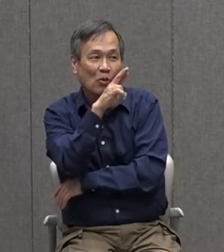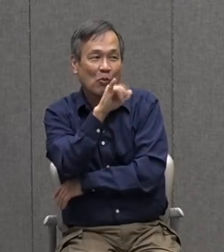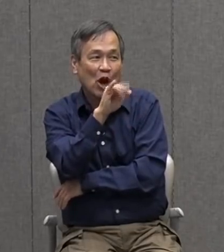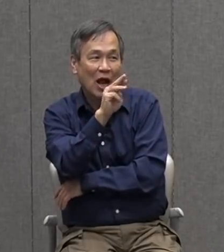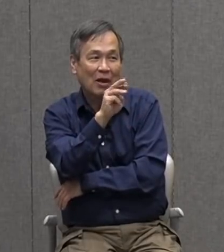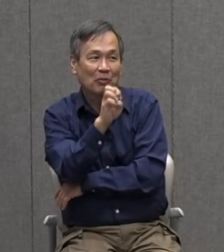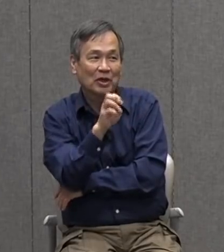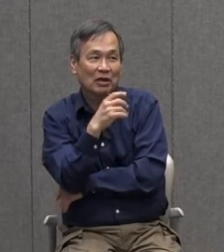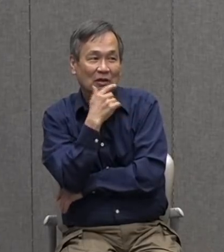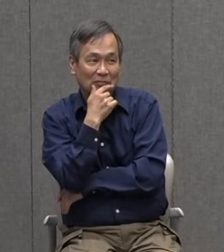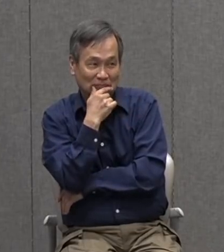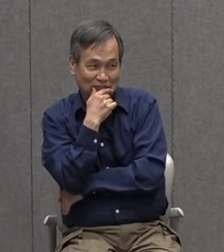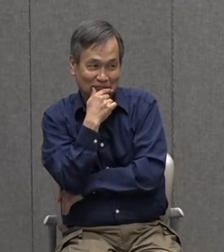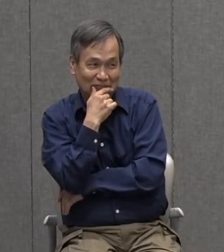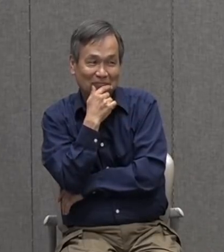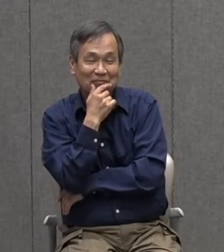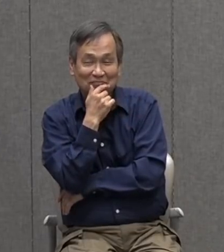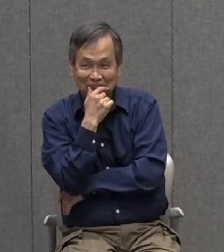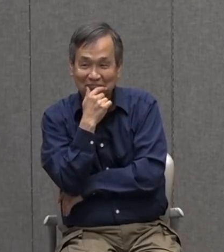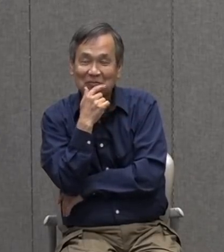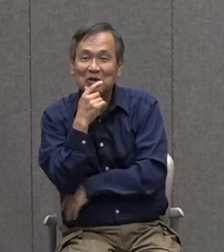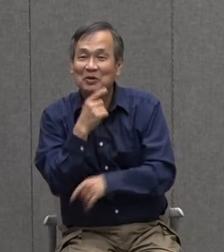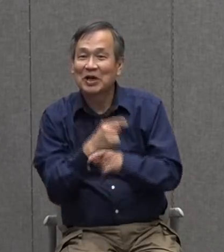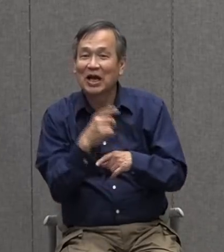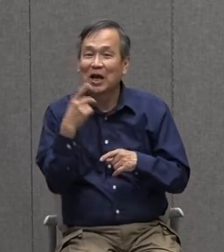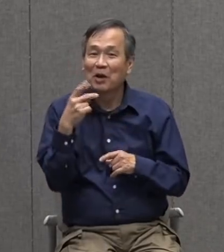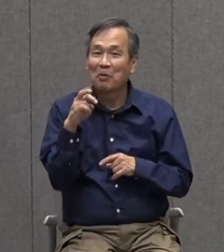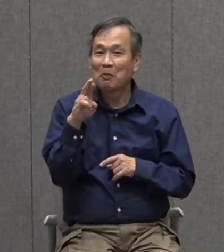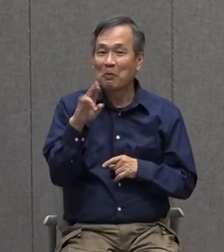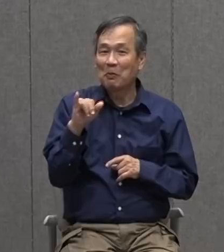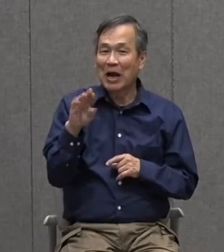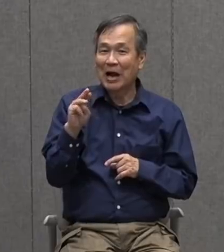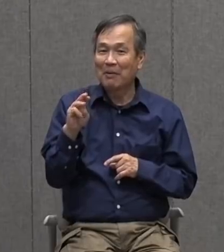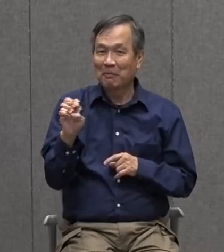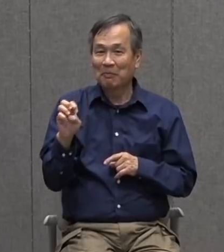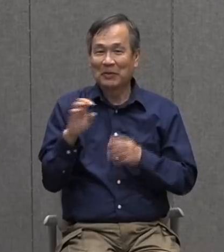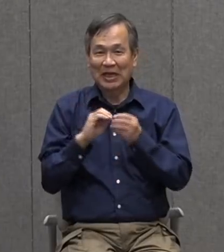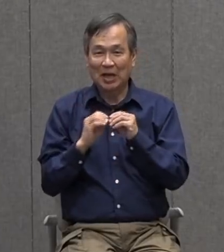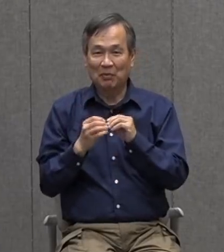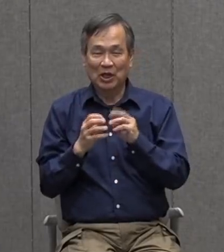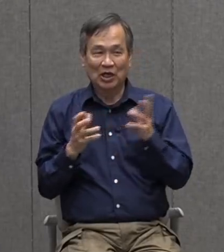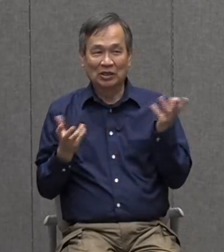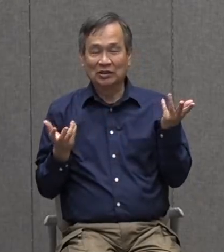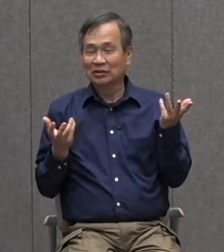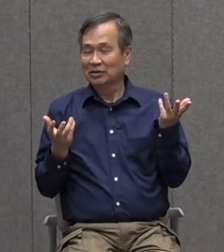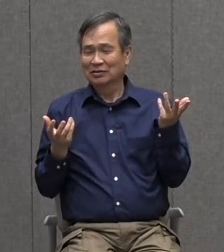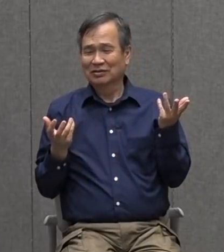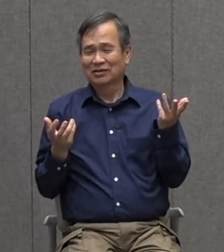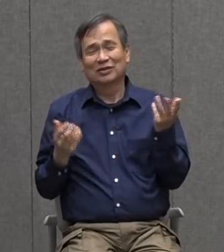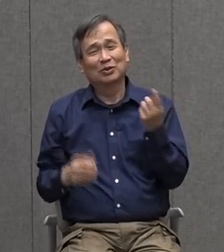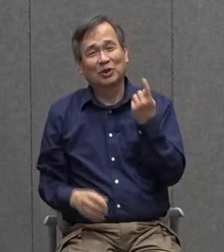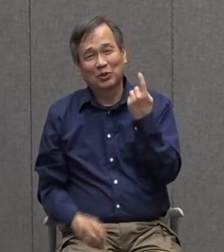Or academic vocabulary, bringing in prime numbers. And a prime number if you recall, only has one other factor.